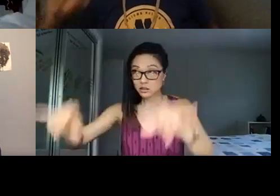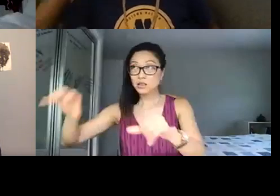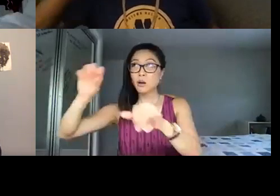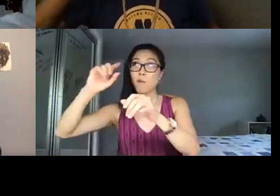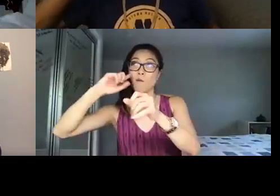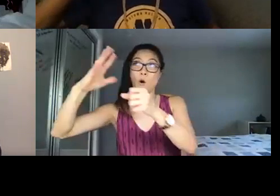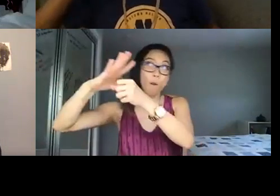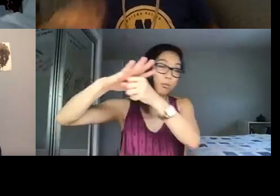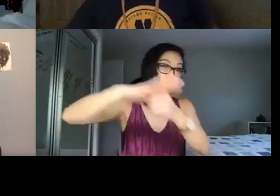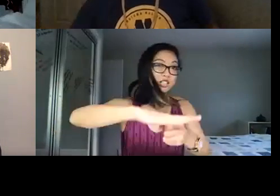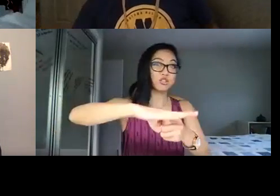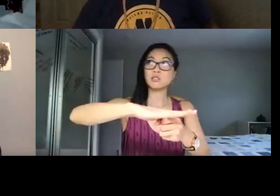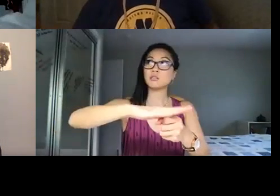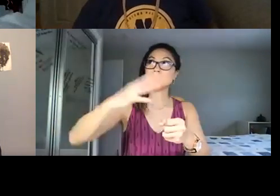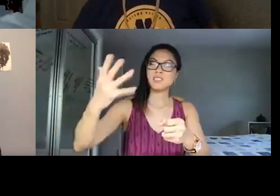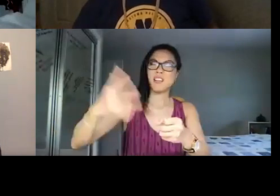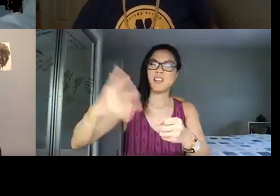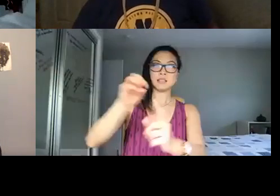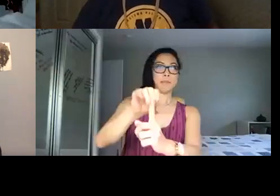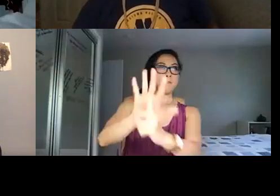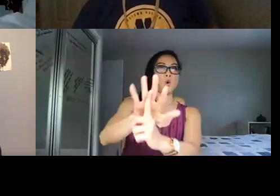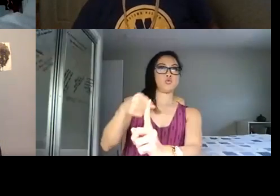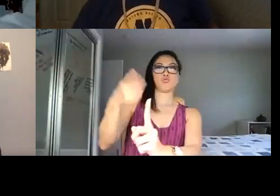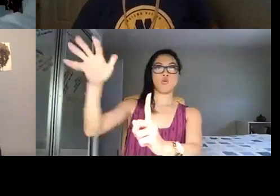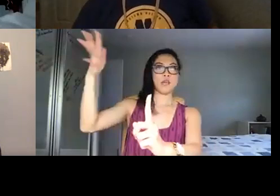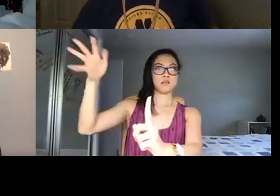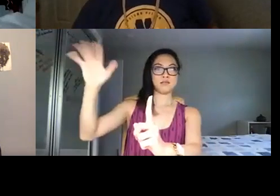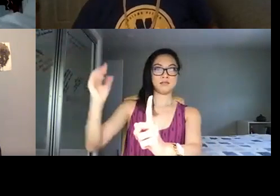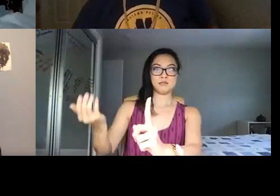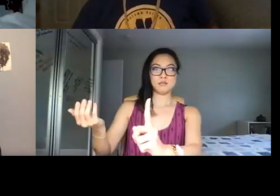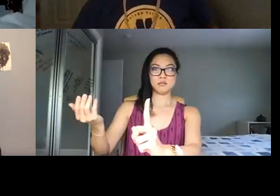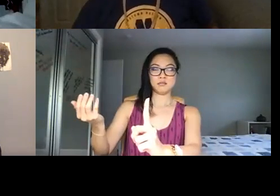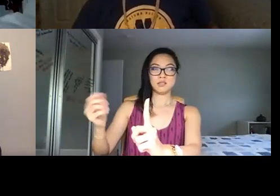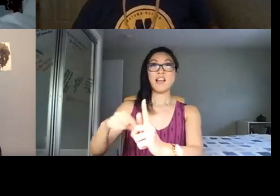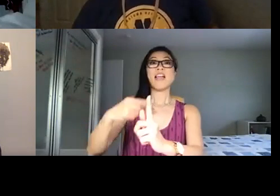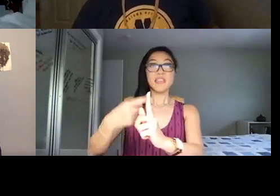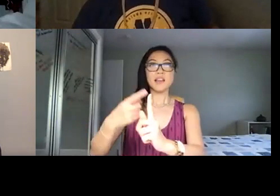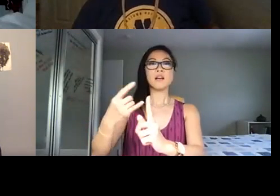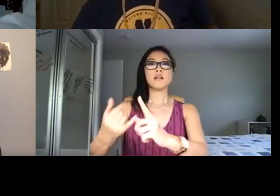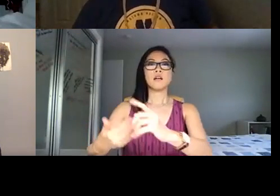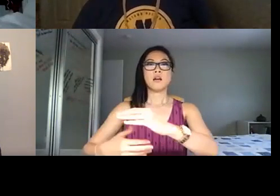And on top of that all the surfaced violence that